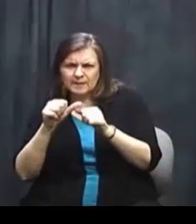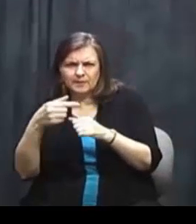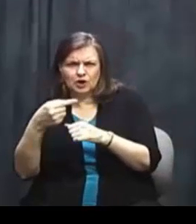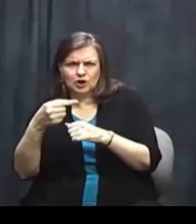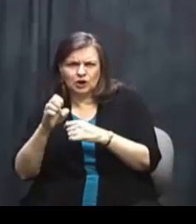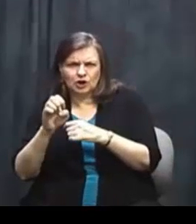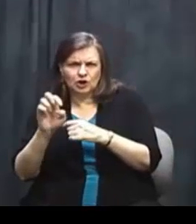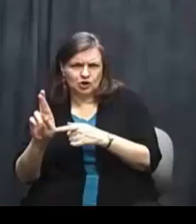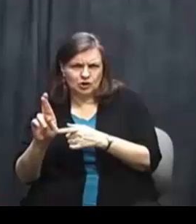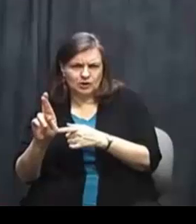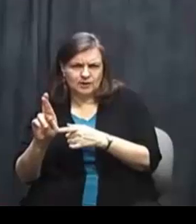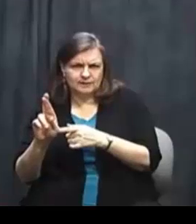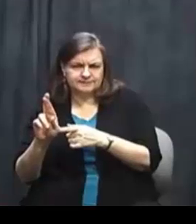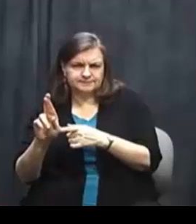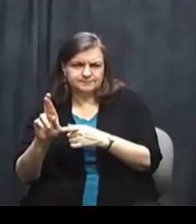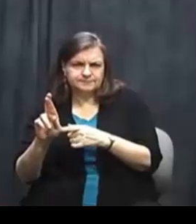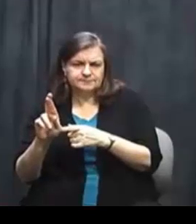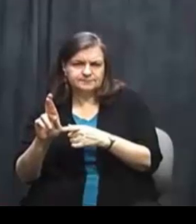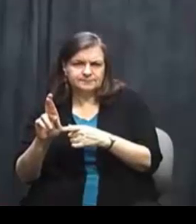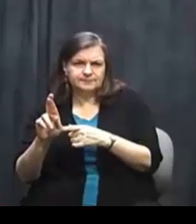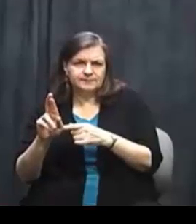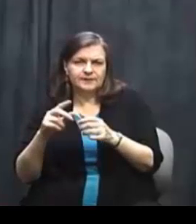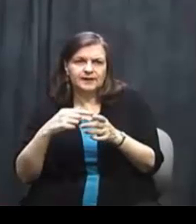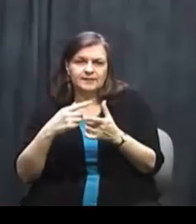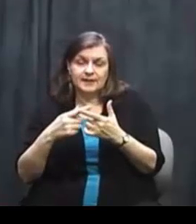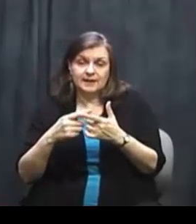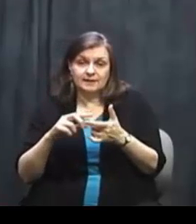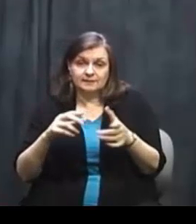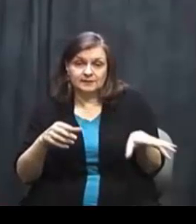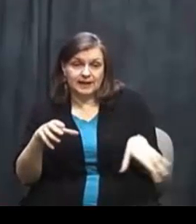when this pigment gains electrons